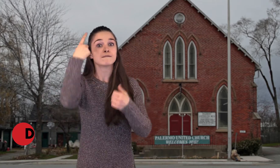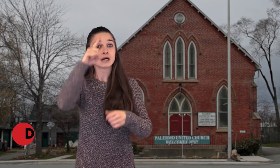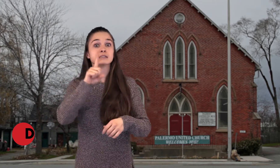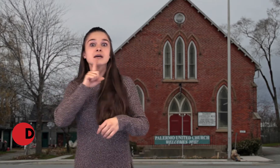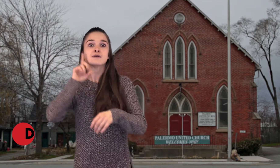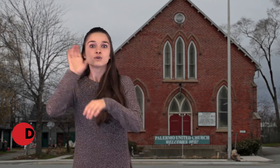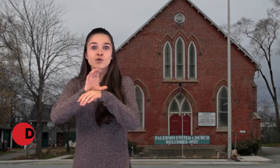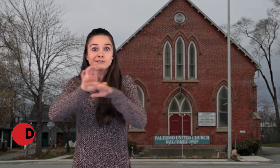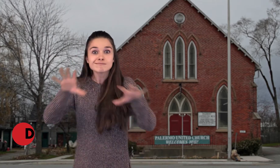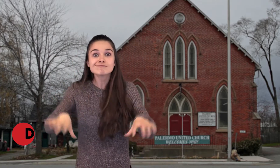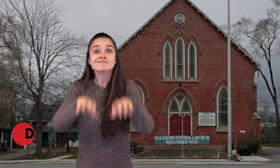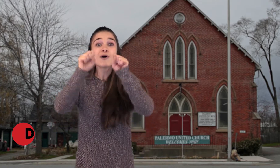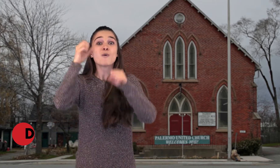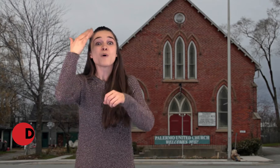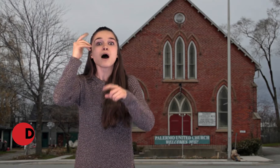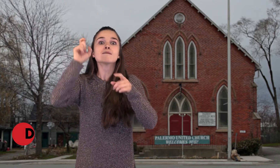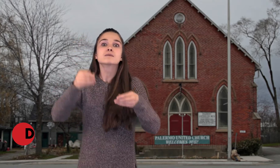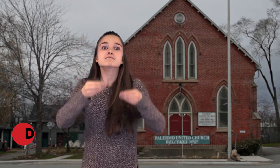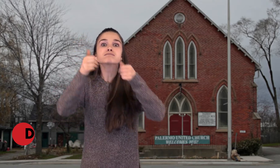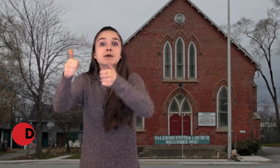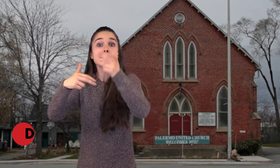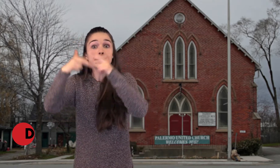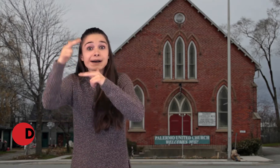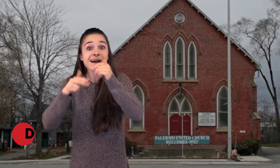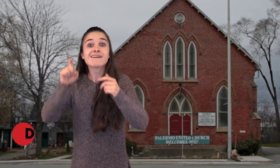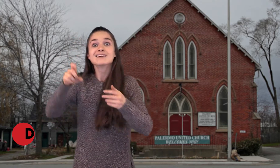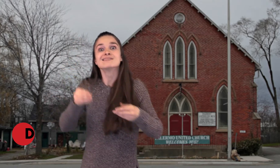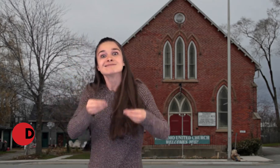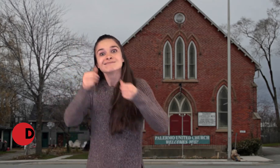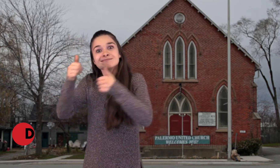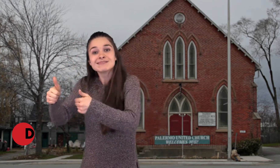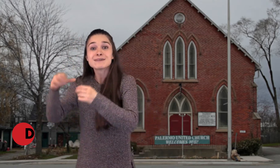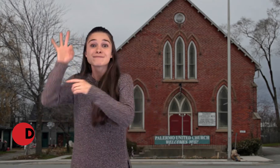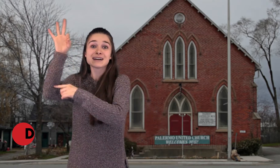to support the costs of a building and paying for its pastor.